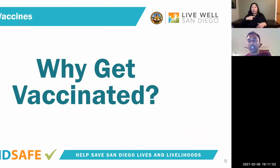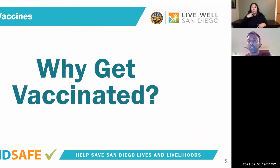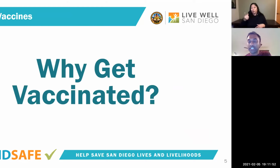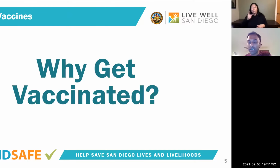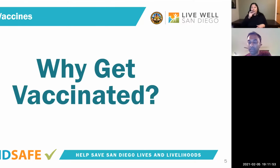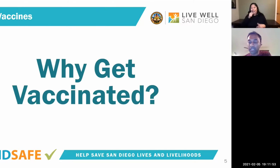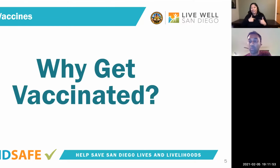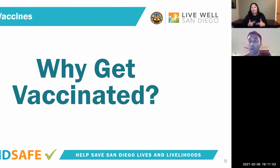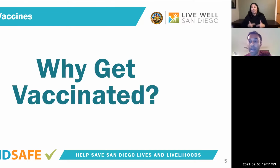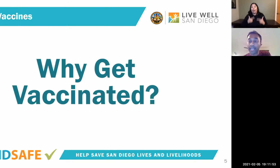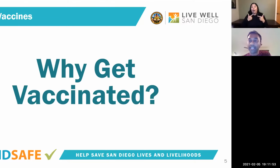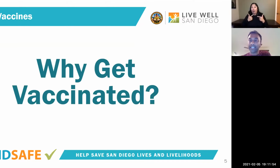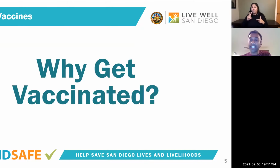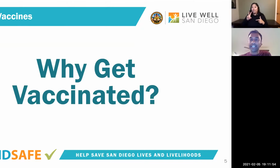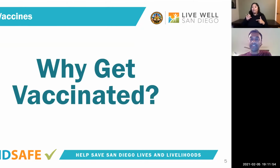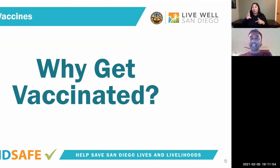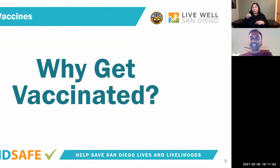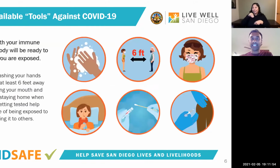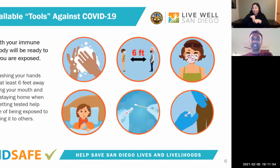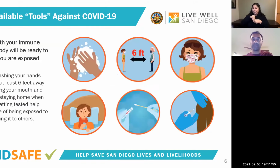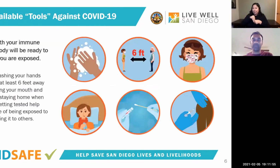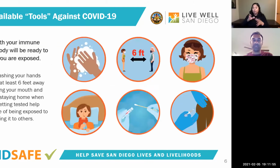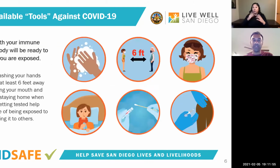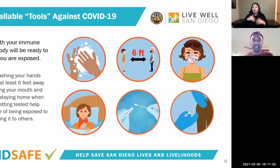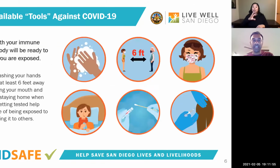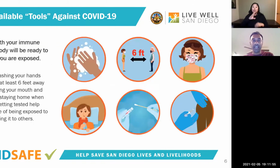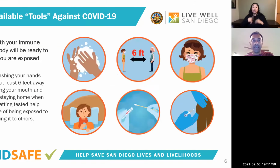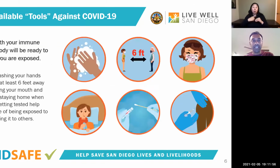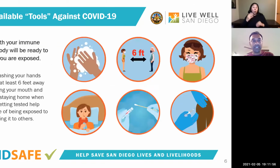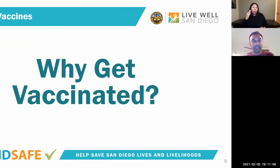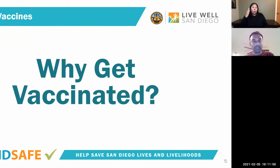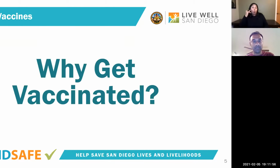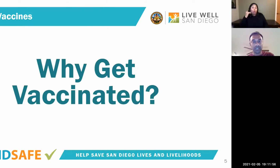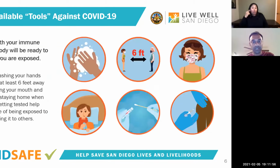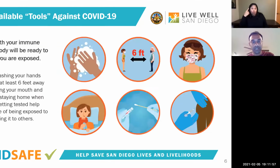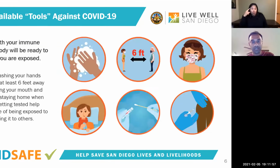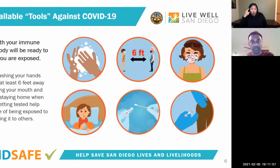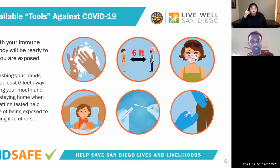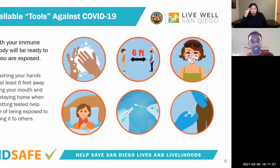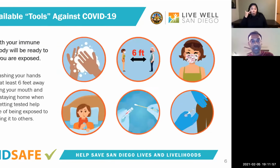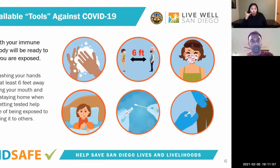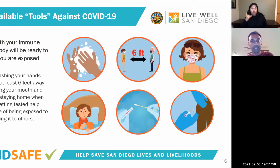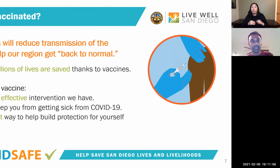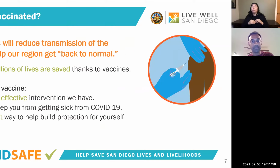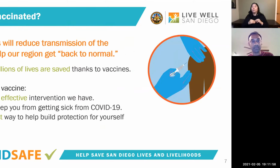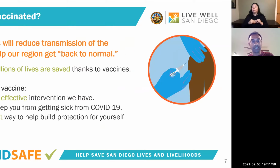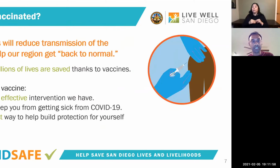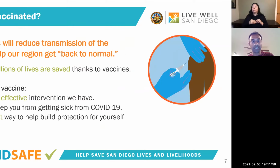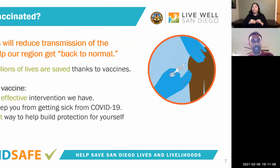So let's talk about the “Why?” getting vaccinated, right? And – oops, looks like I’m missing a slide.